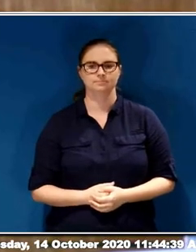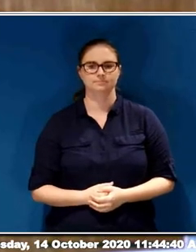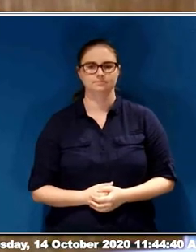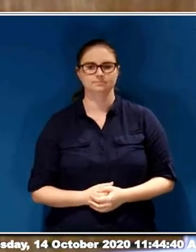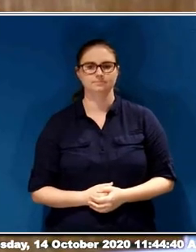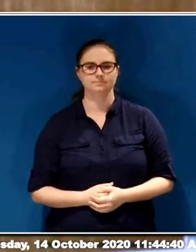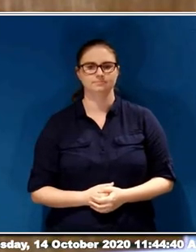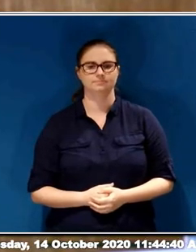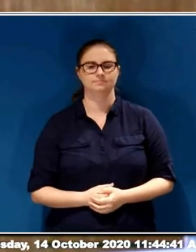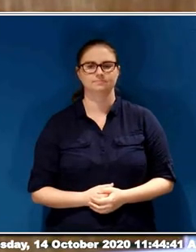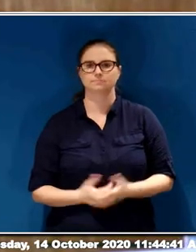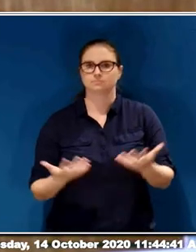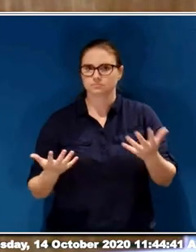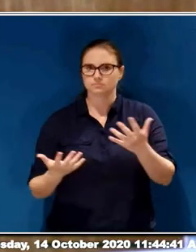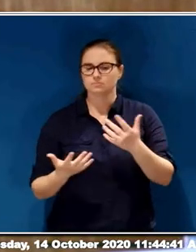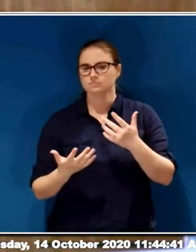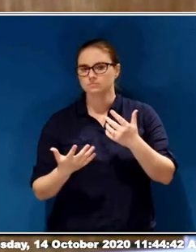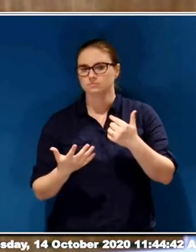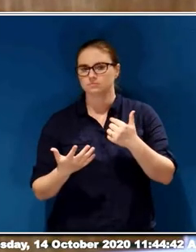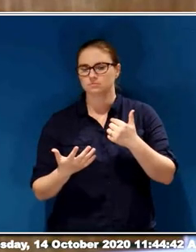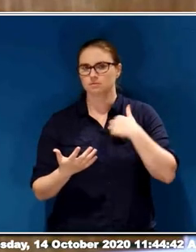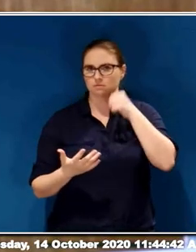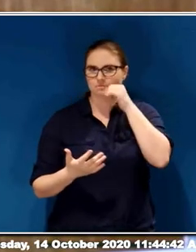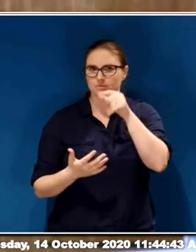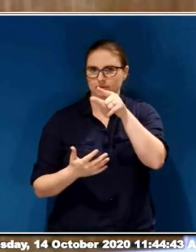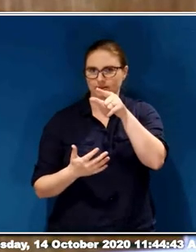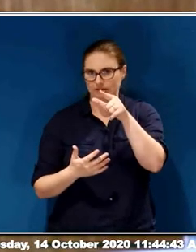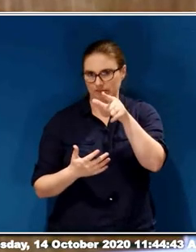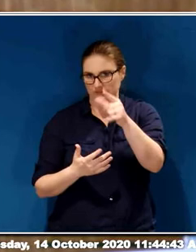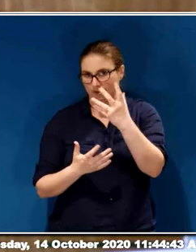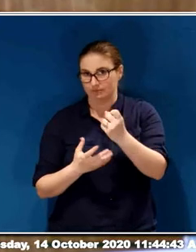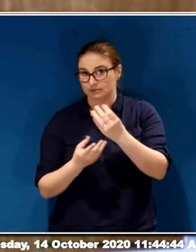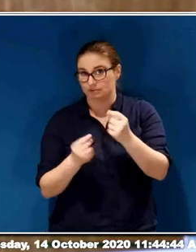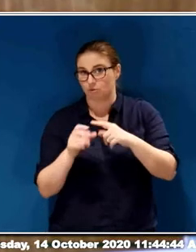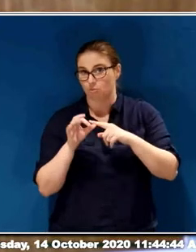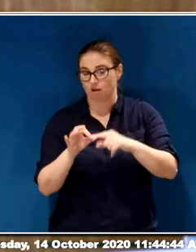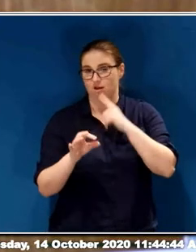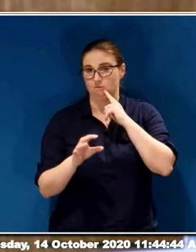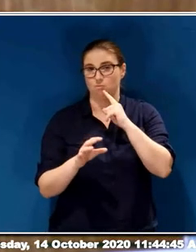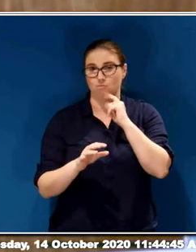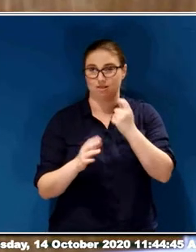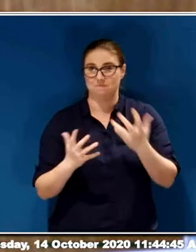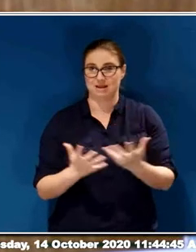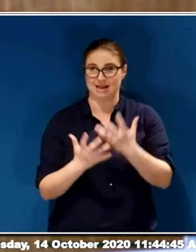first of all play two final recordings and then leave some time for any